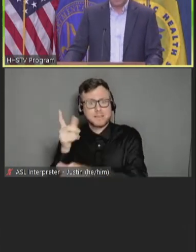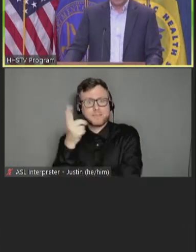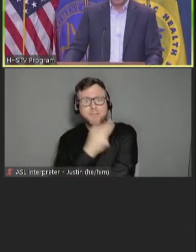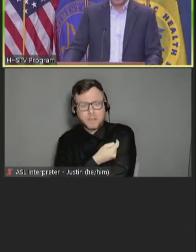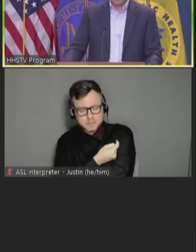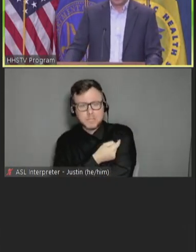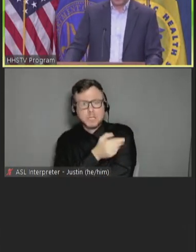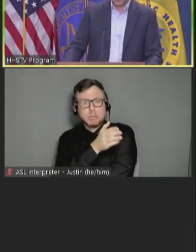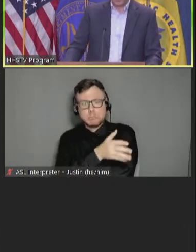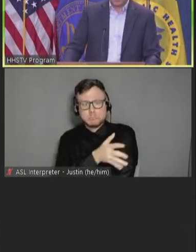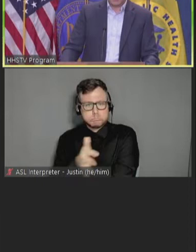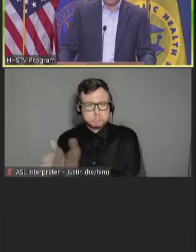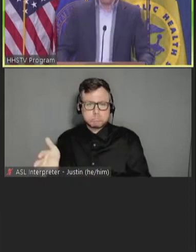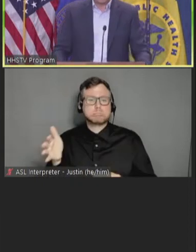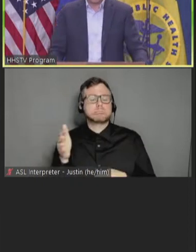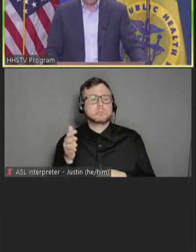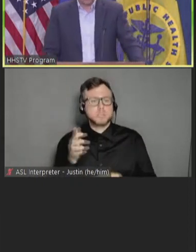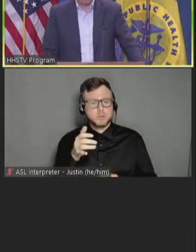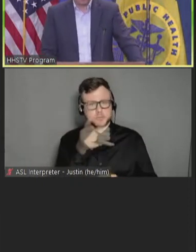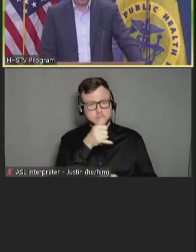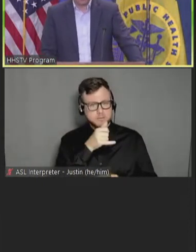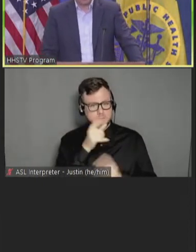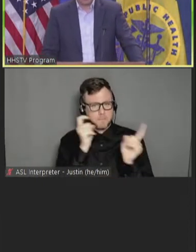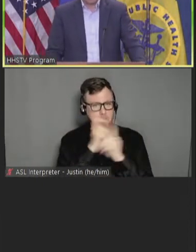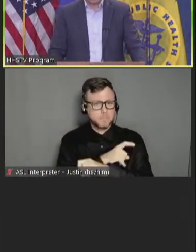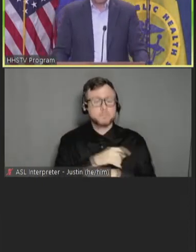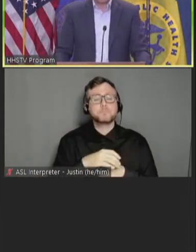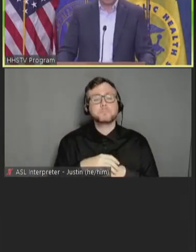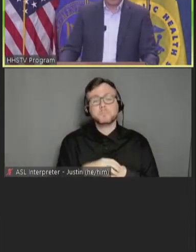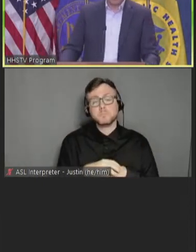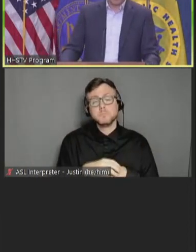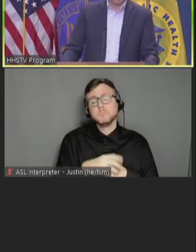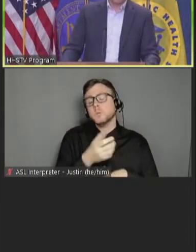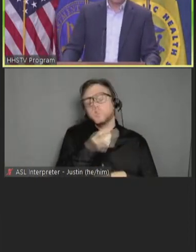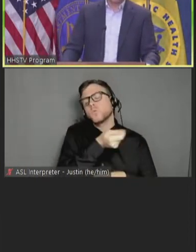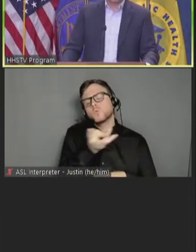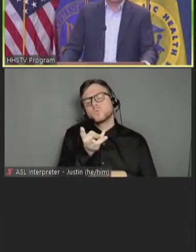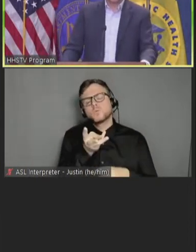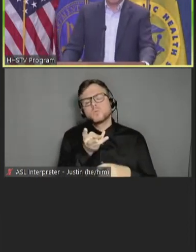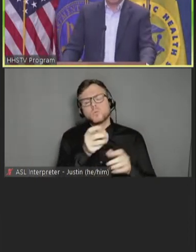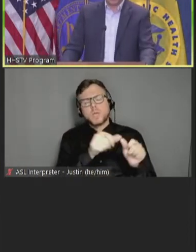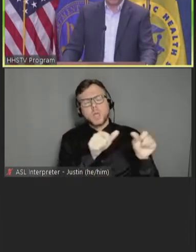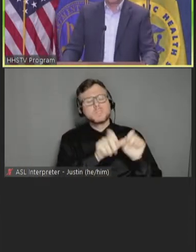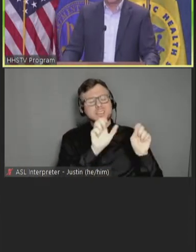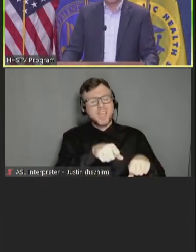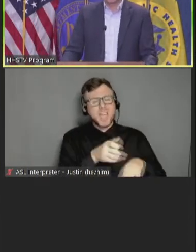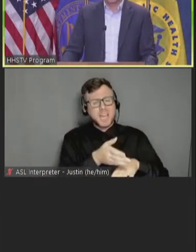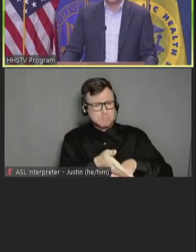But there are a few areas that I think we can maybe do better on or just understand